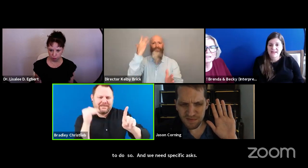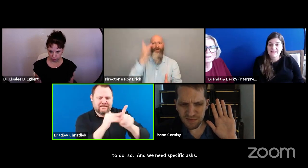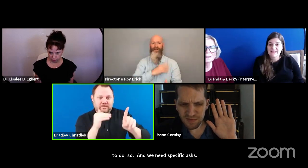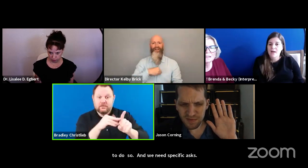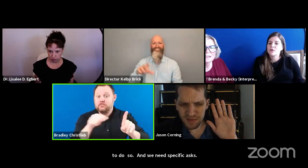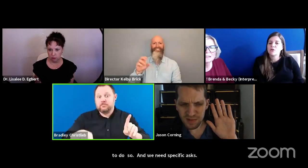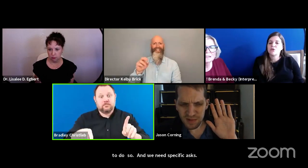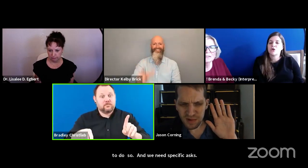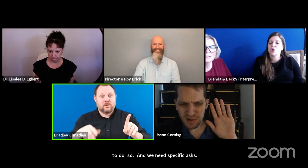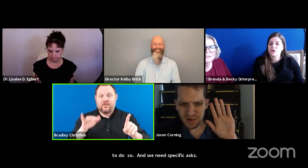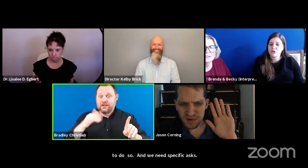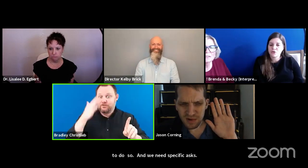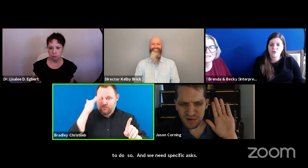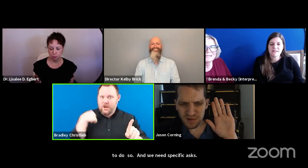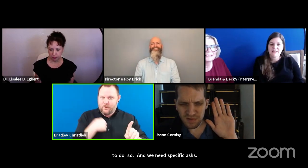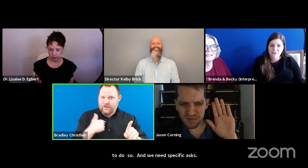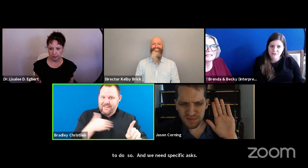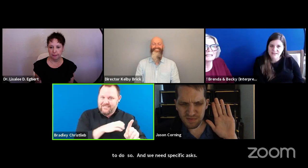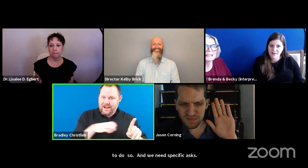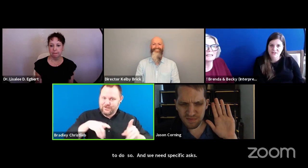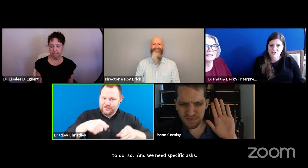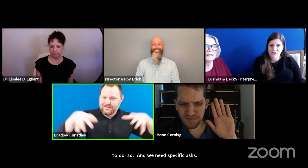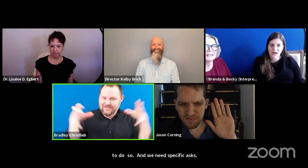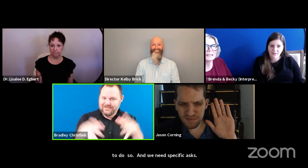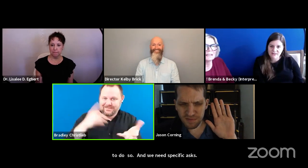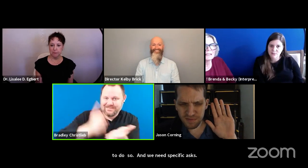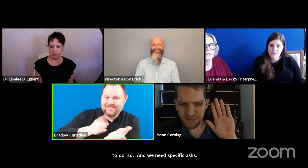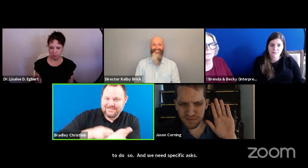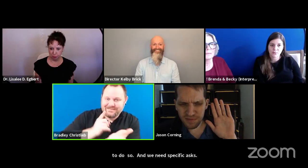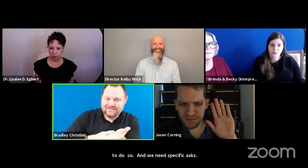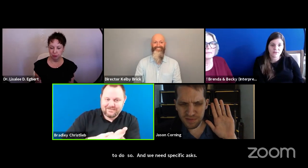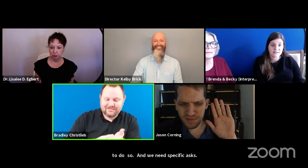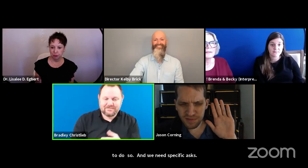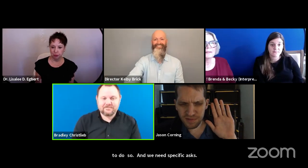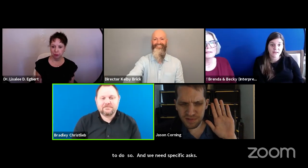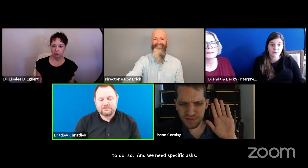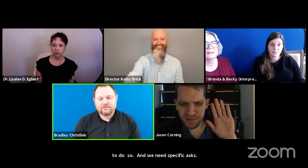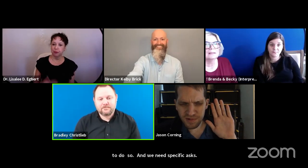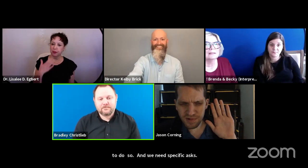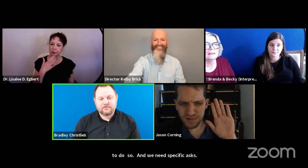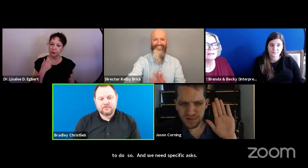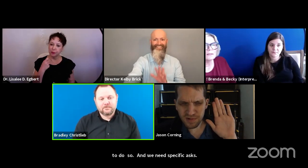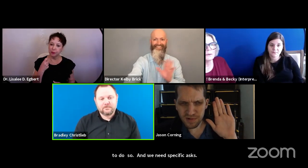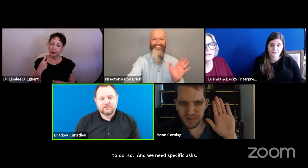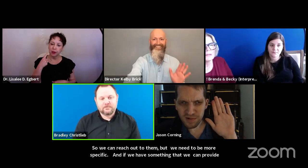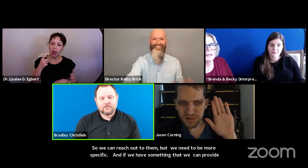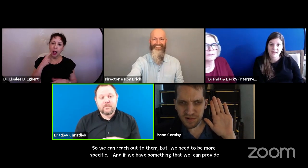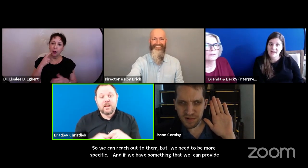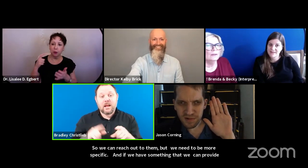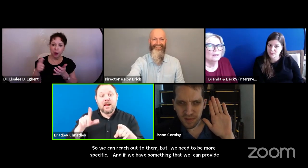Again, I am going to encourage you to continue this conversation. Obviously we're in support of this. Thank you.